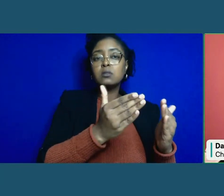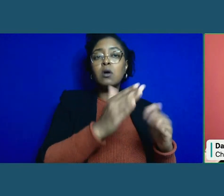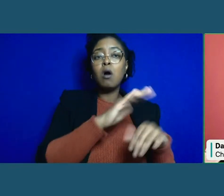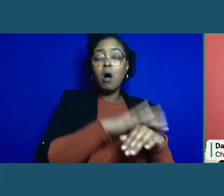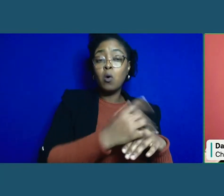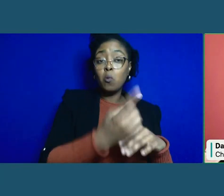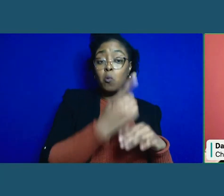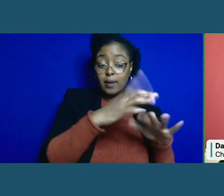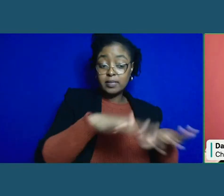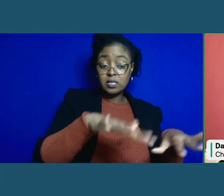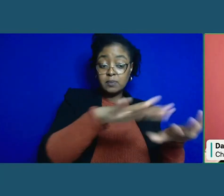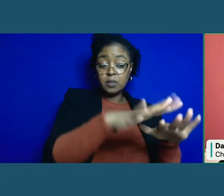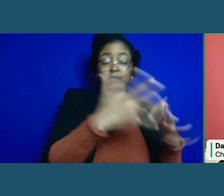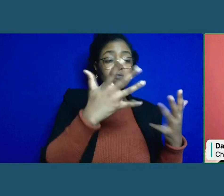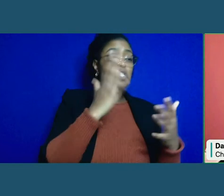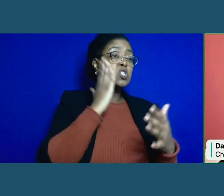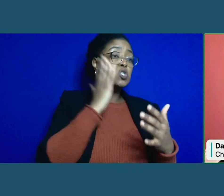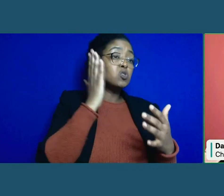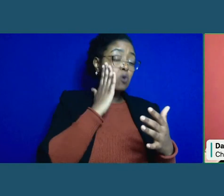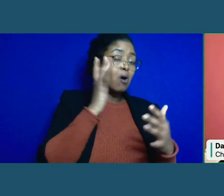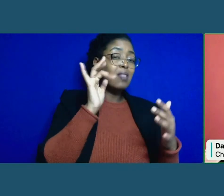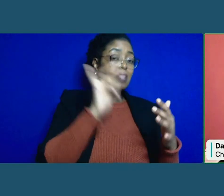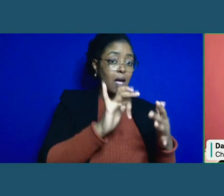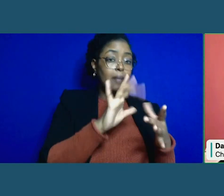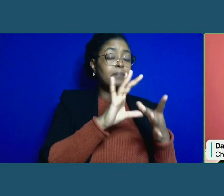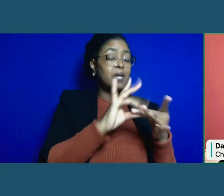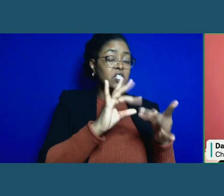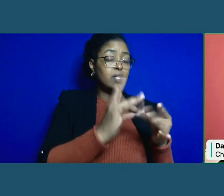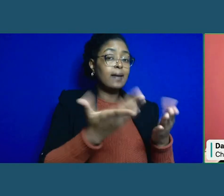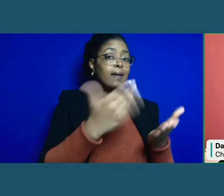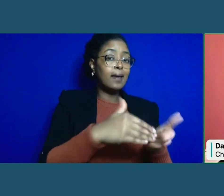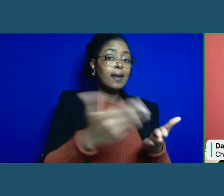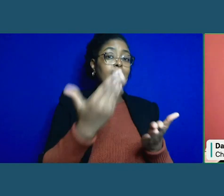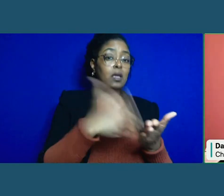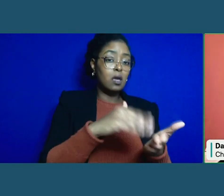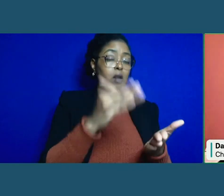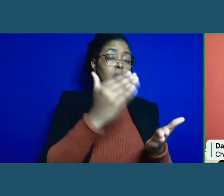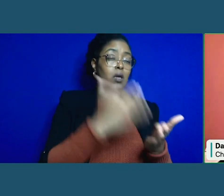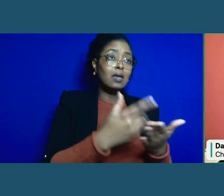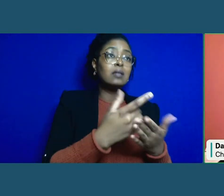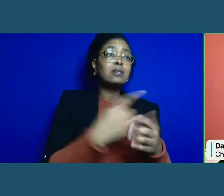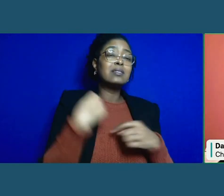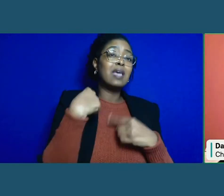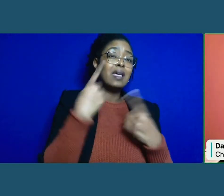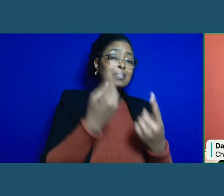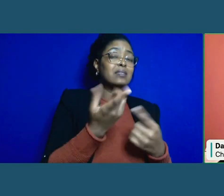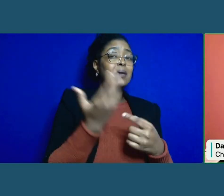spaces that we will definitely focu on, um one of the spaces